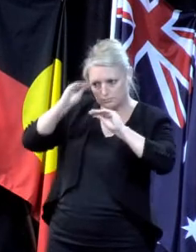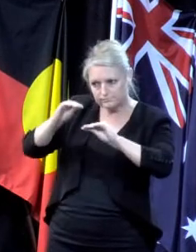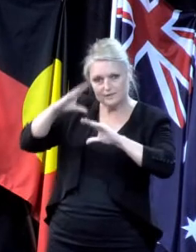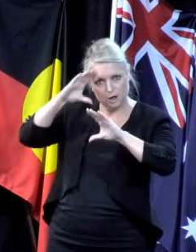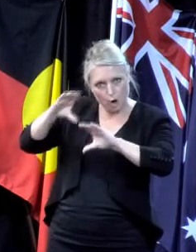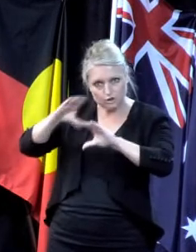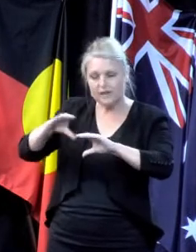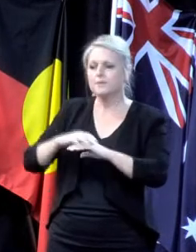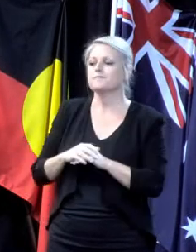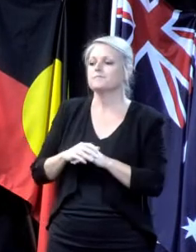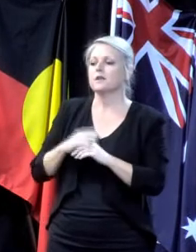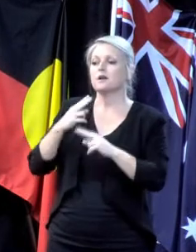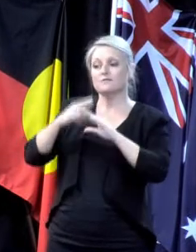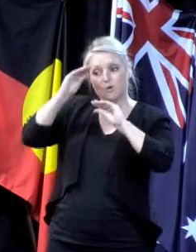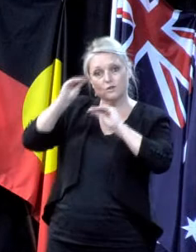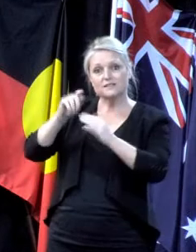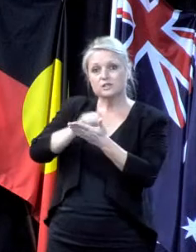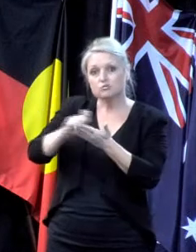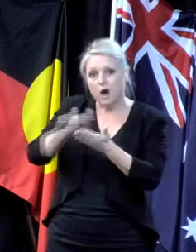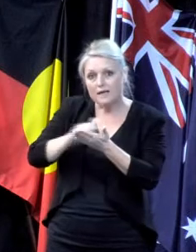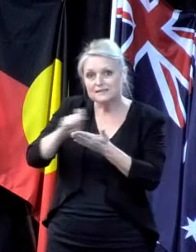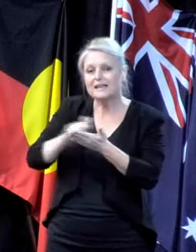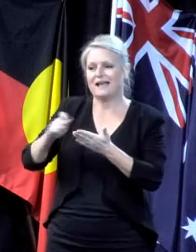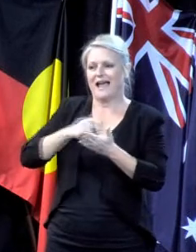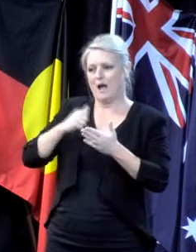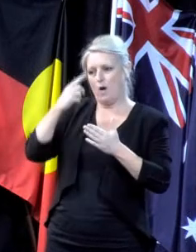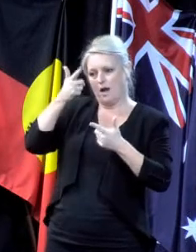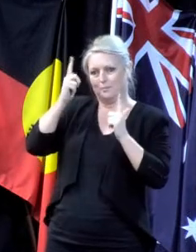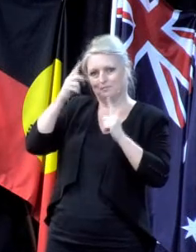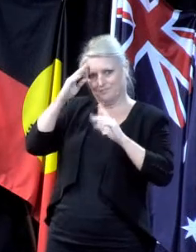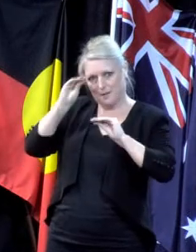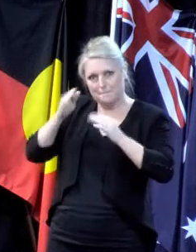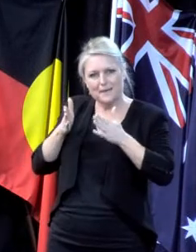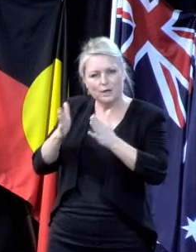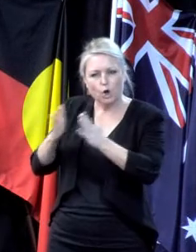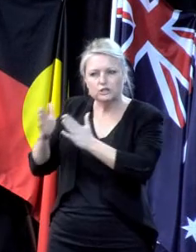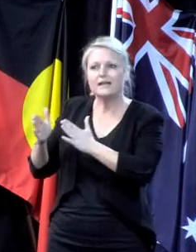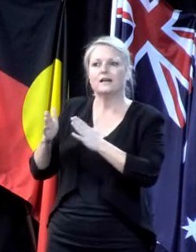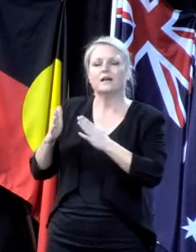for our pedagogial framework, as well, that same immersion or instructional coaching cycle.